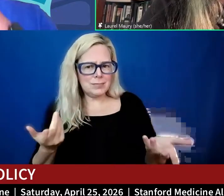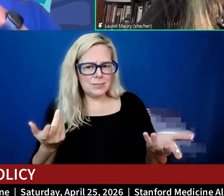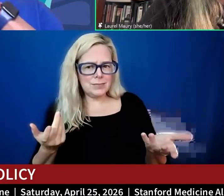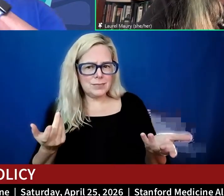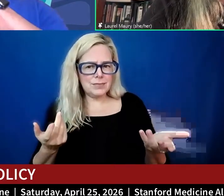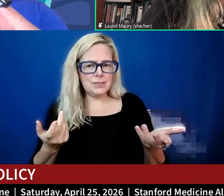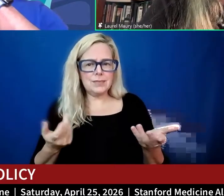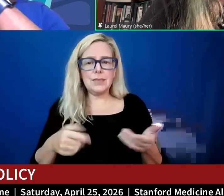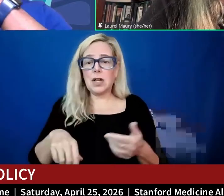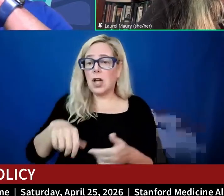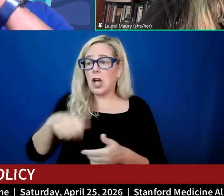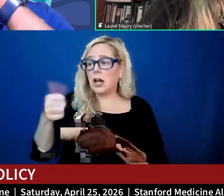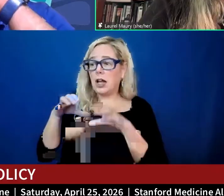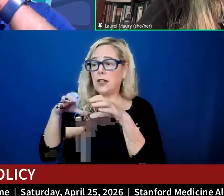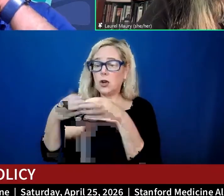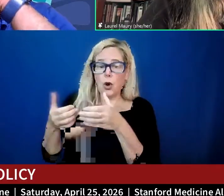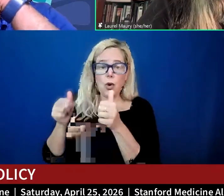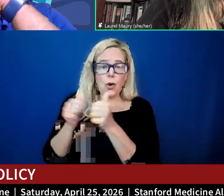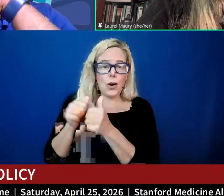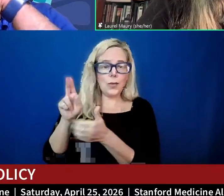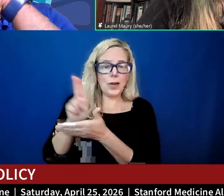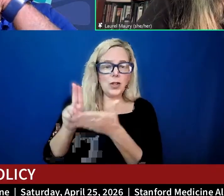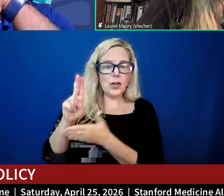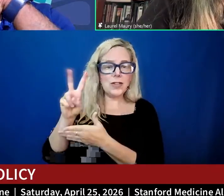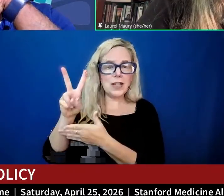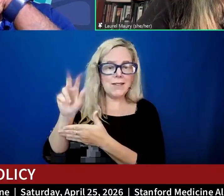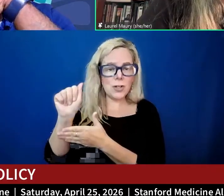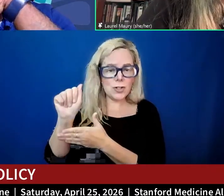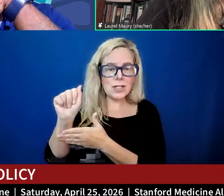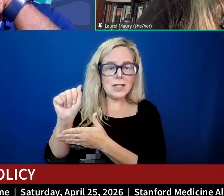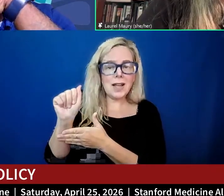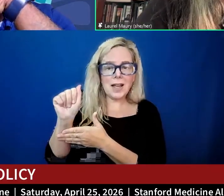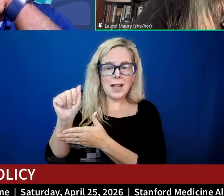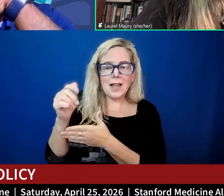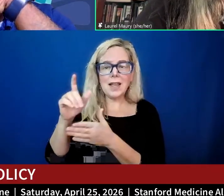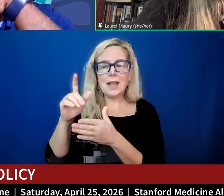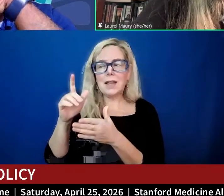of Virginia with local papers. They seem to have colleges and universities seem to have a playbook,